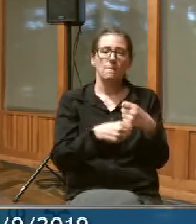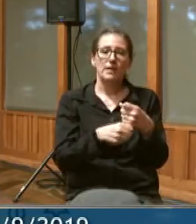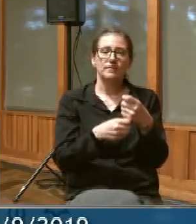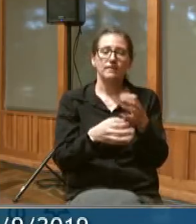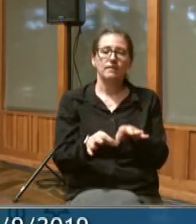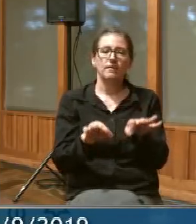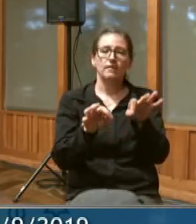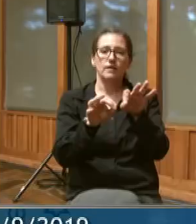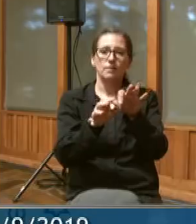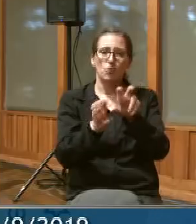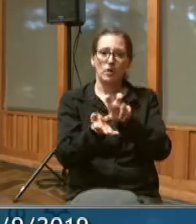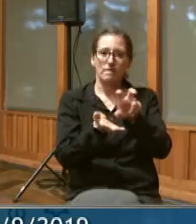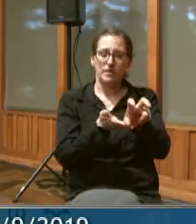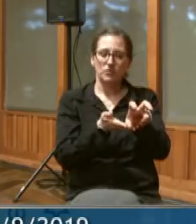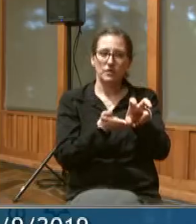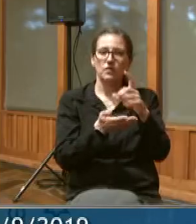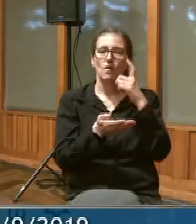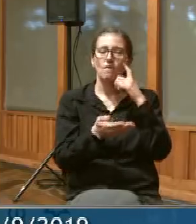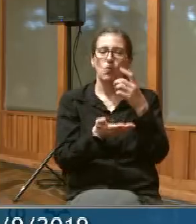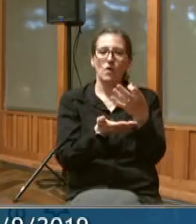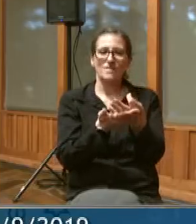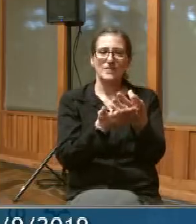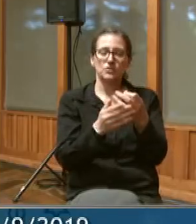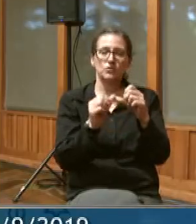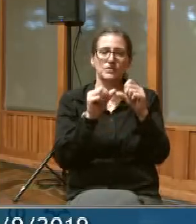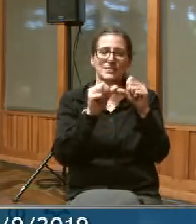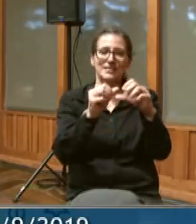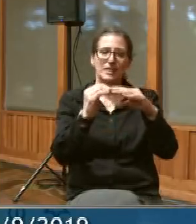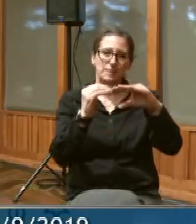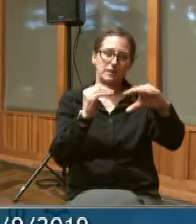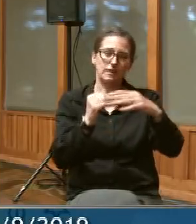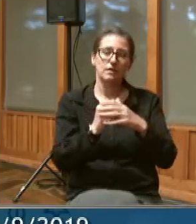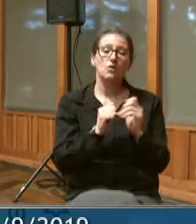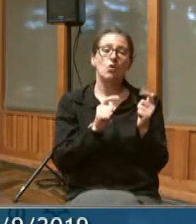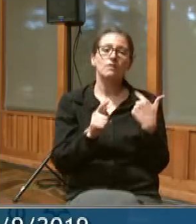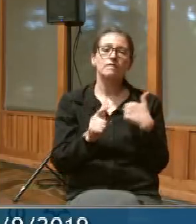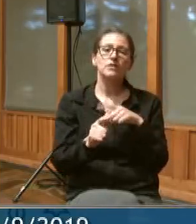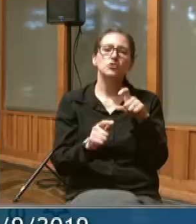IN ALIGNMENT WITH BEST FINANCIAL PRACTICES MY PROPOSED BUDGET MAKES CRITICAL INVESTMENTS IN